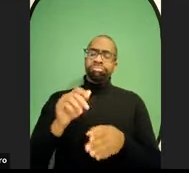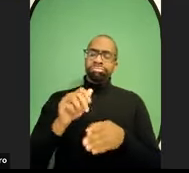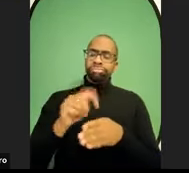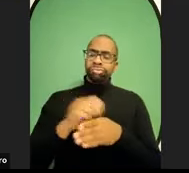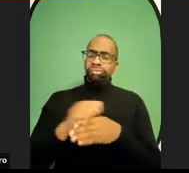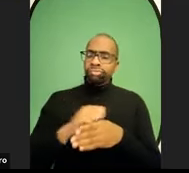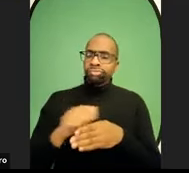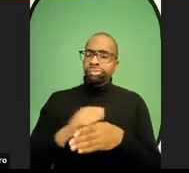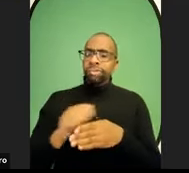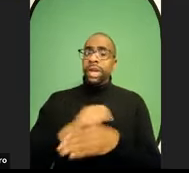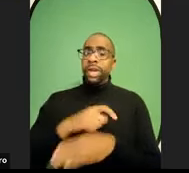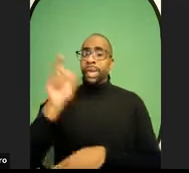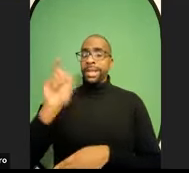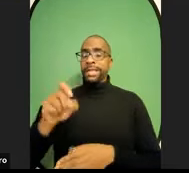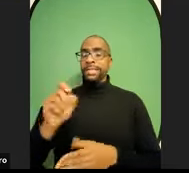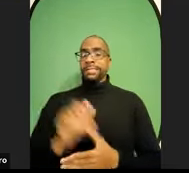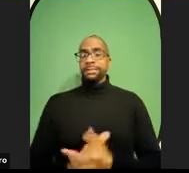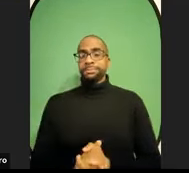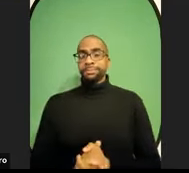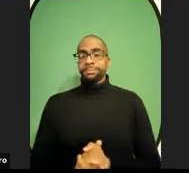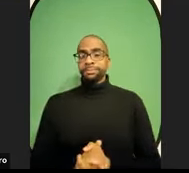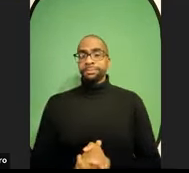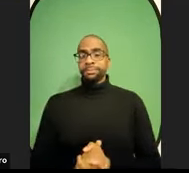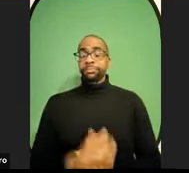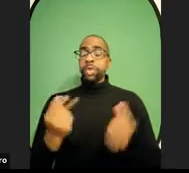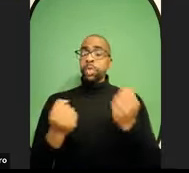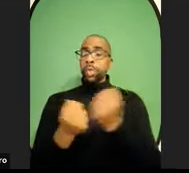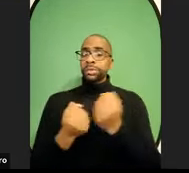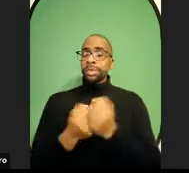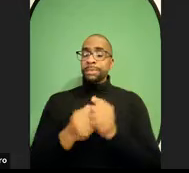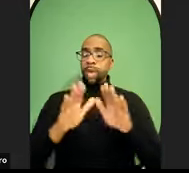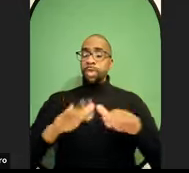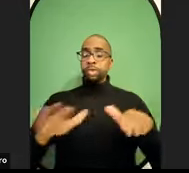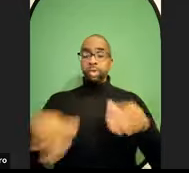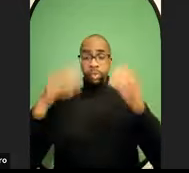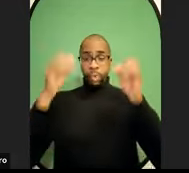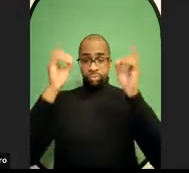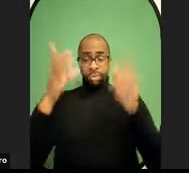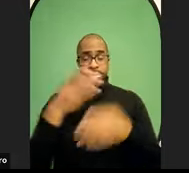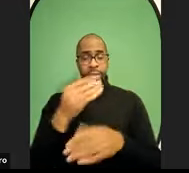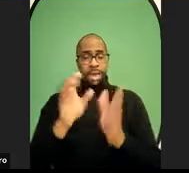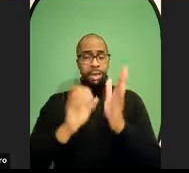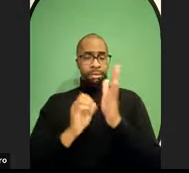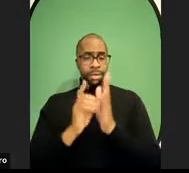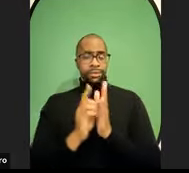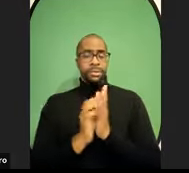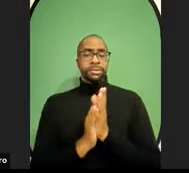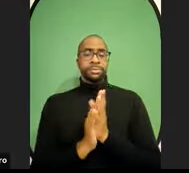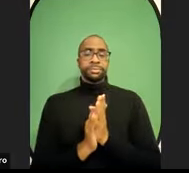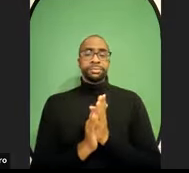r who they themselves have special training needs. We help them participate more effectively in their children's education.